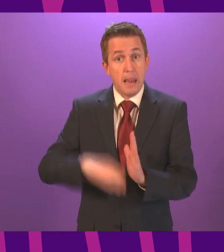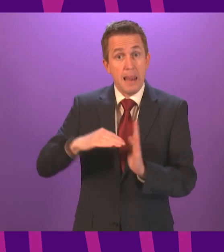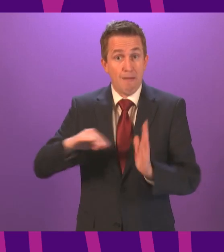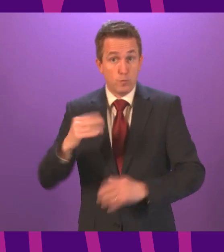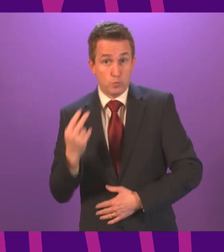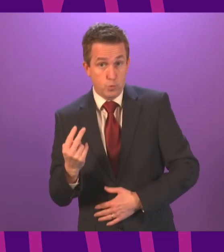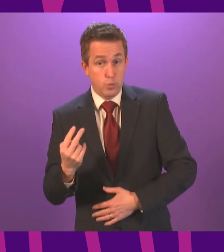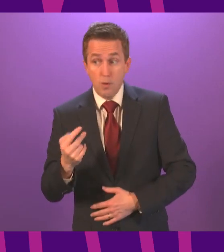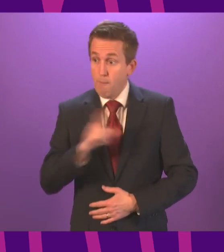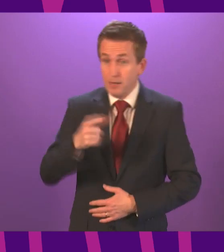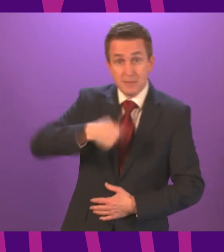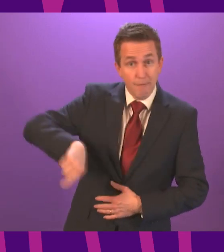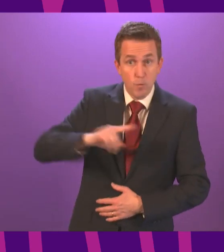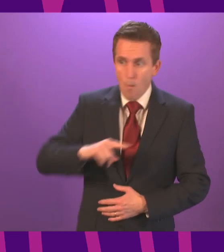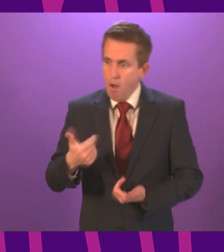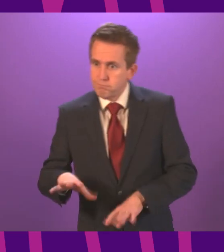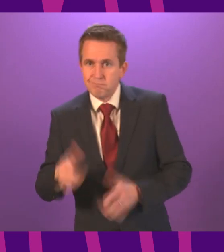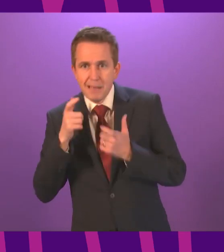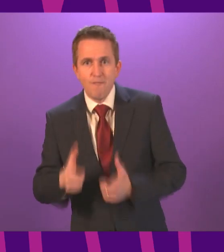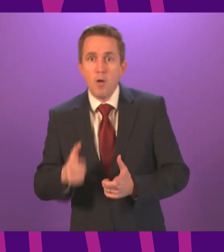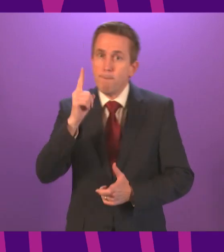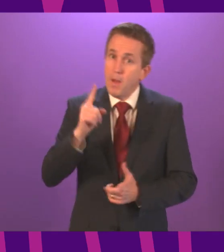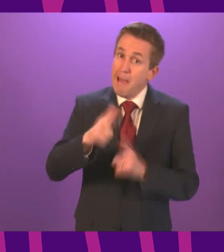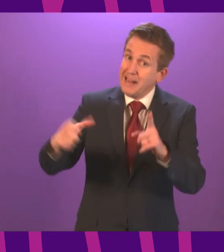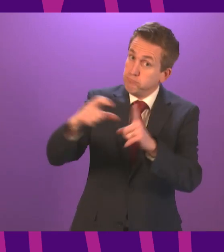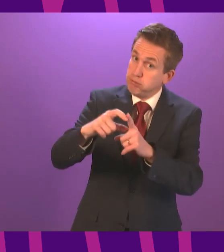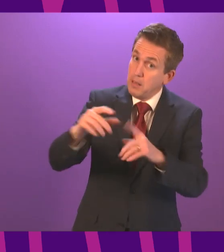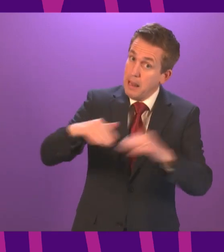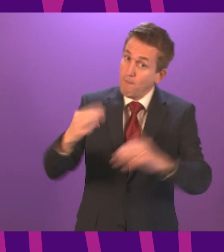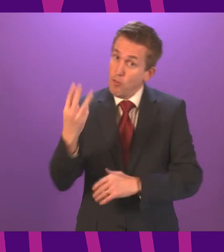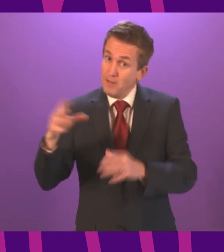However, Edinburgh, which is adjacent, is at level 3. Just over the city boundary, in